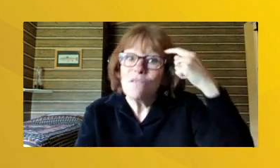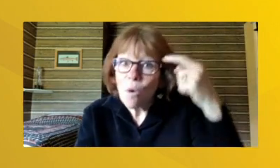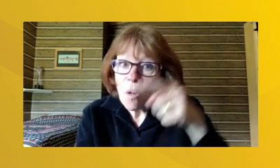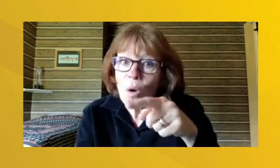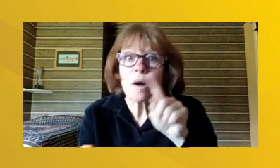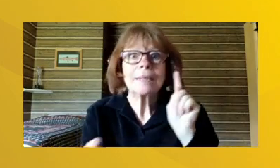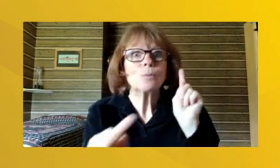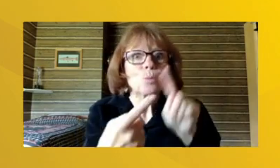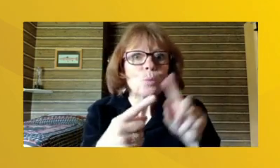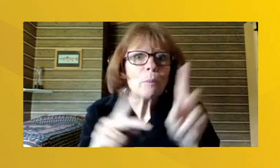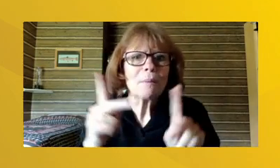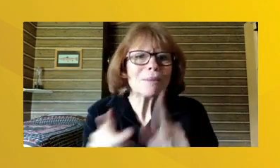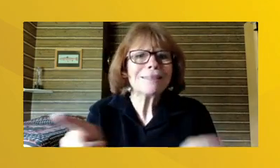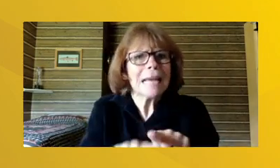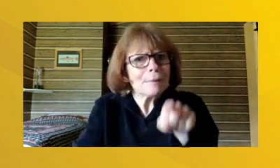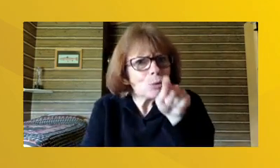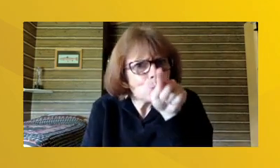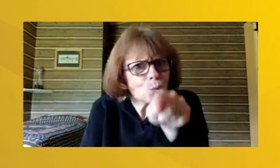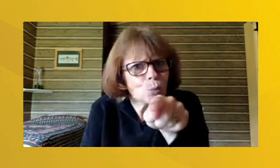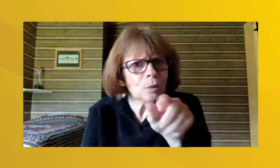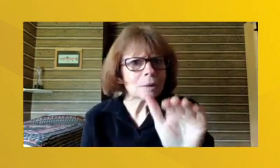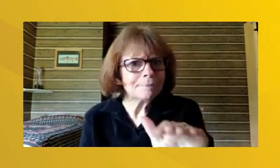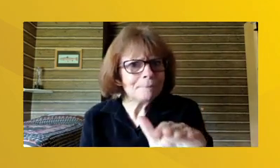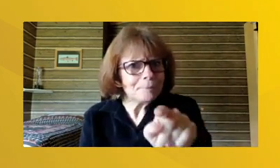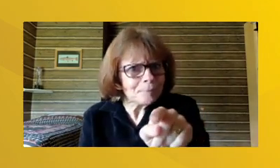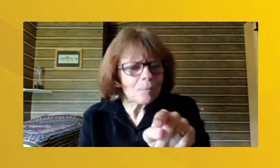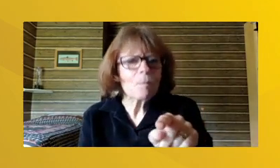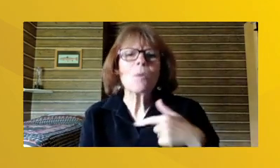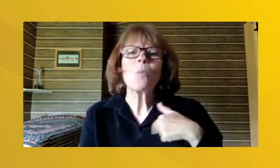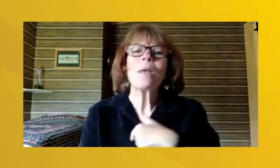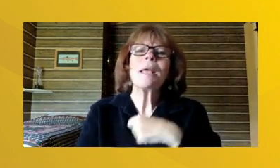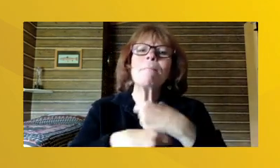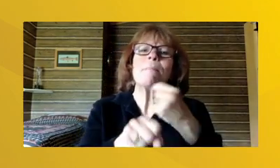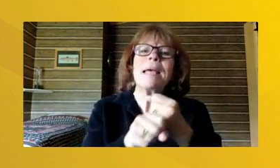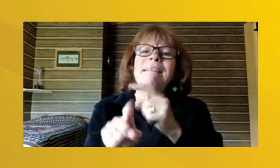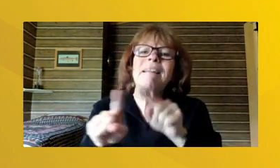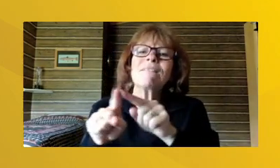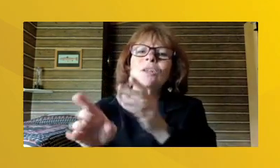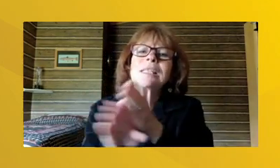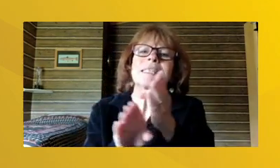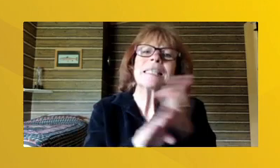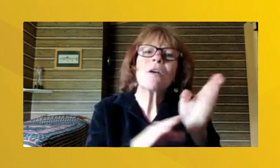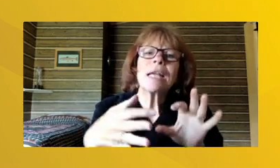We intentionally design interdisciplinary connections that engage STEAM and SEL learning